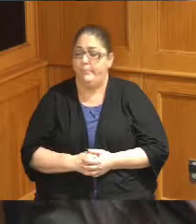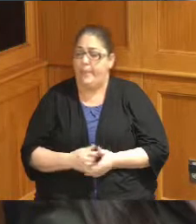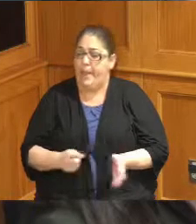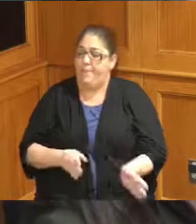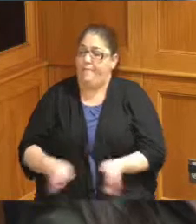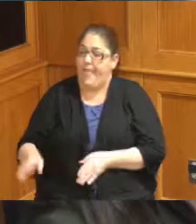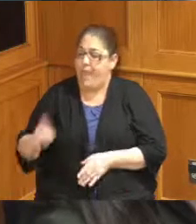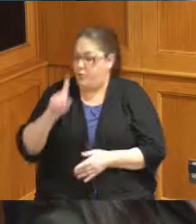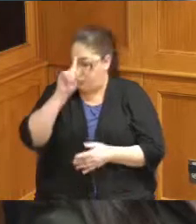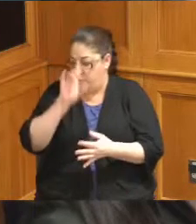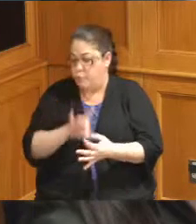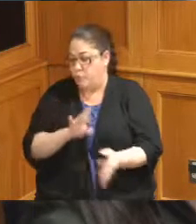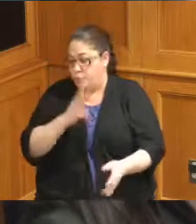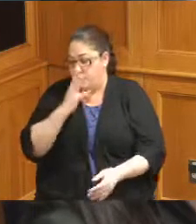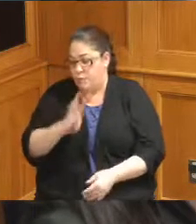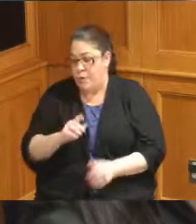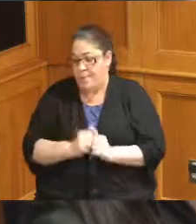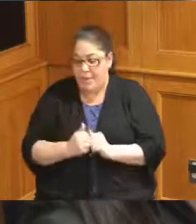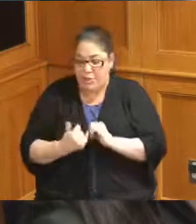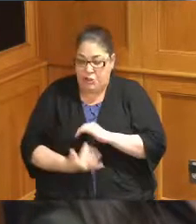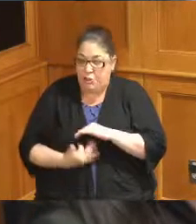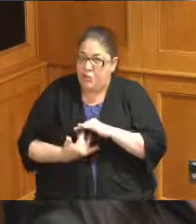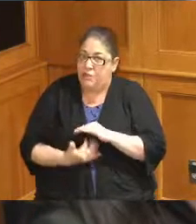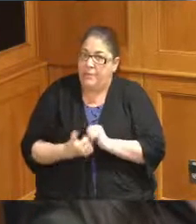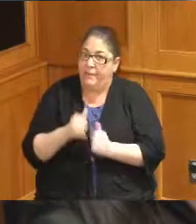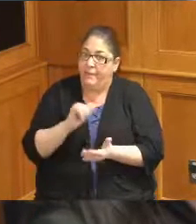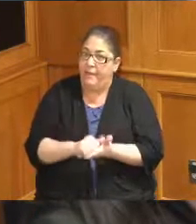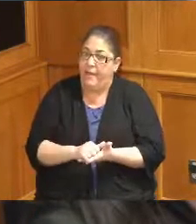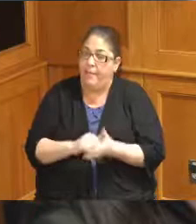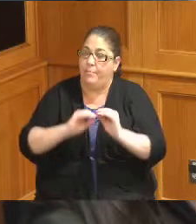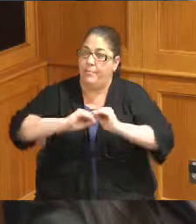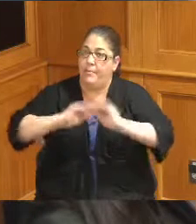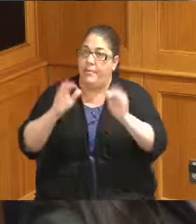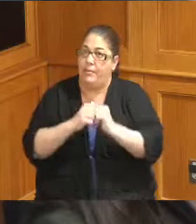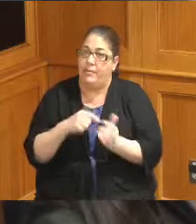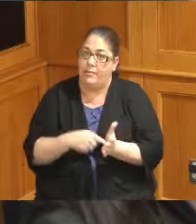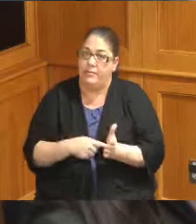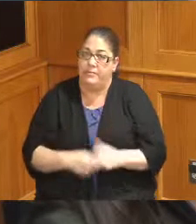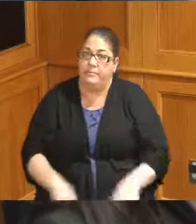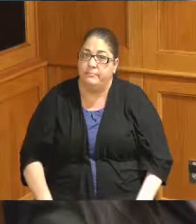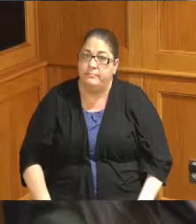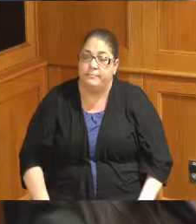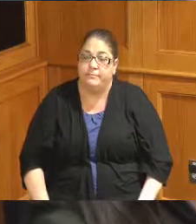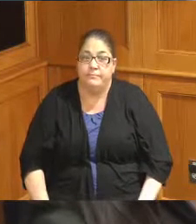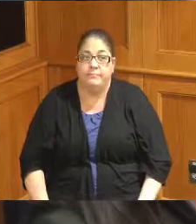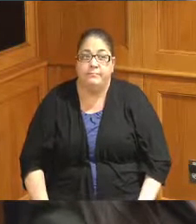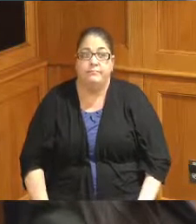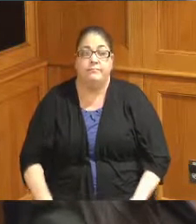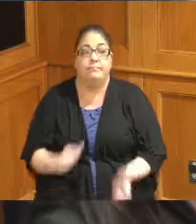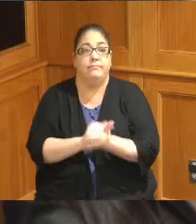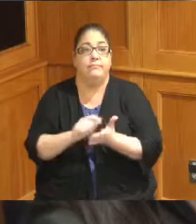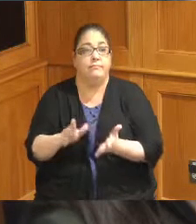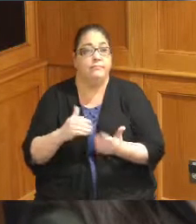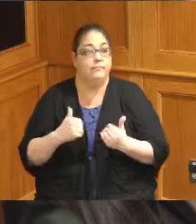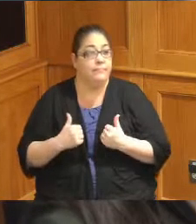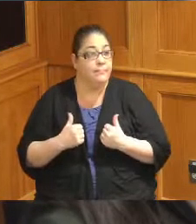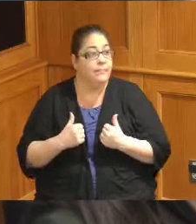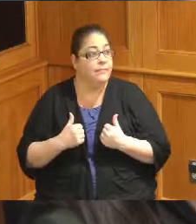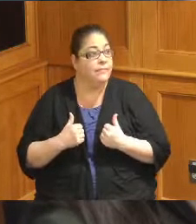keeps festering and I want to make sure that I'm clear on my position so that's all I have I like